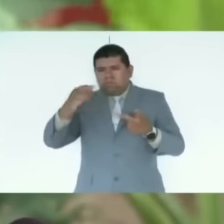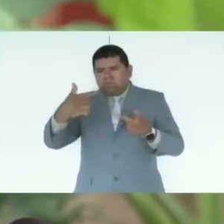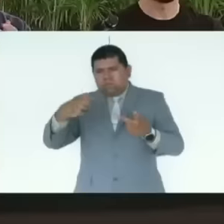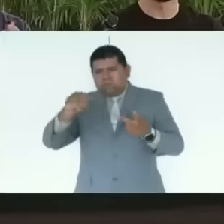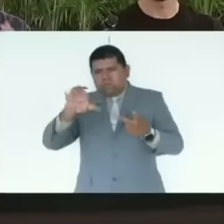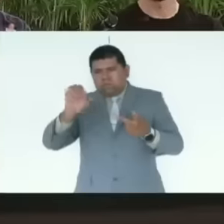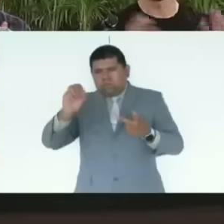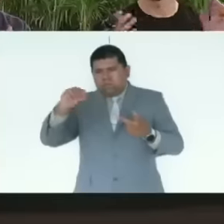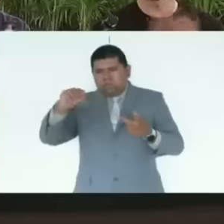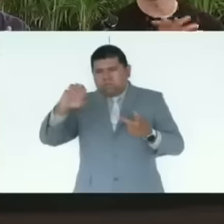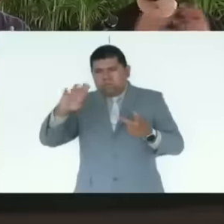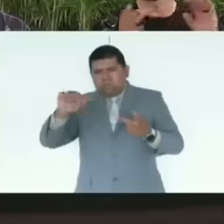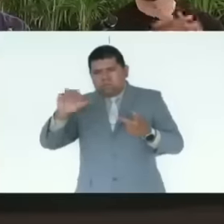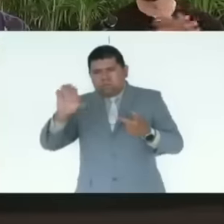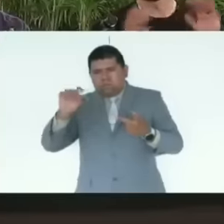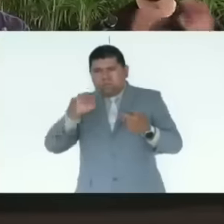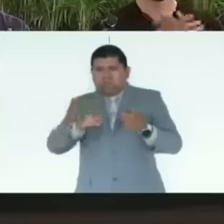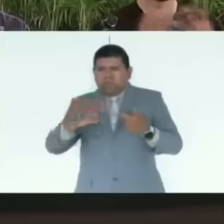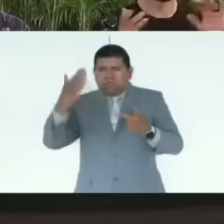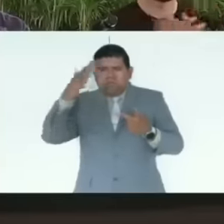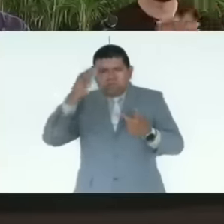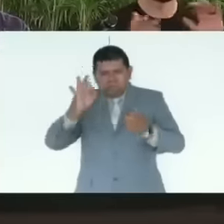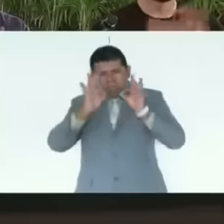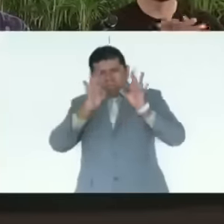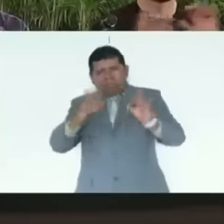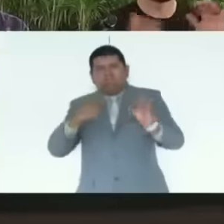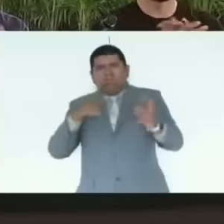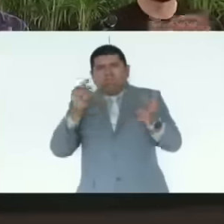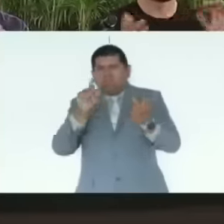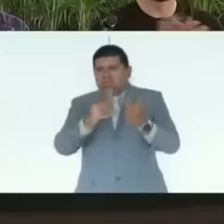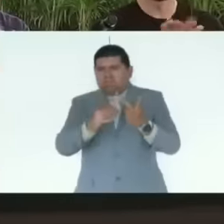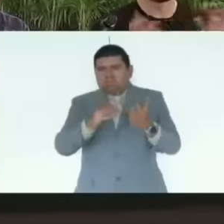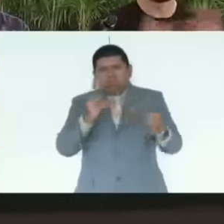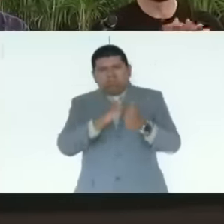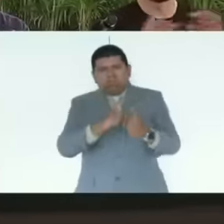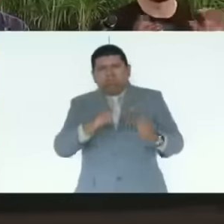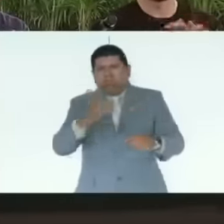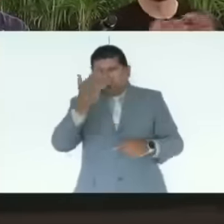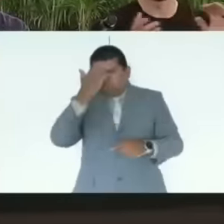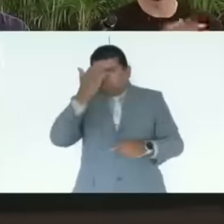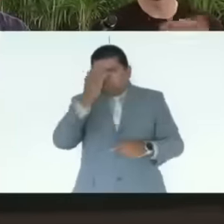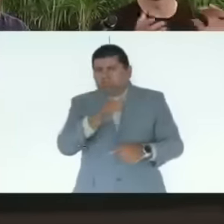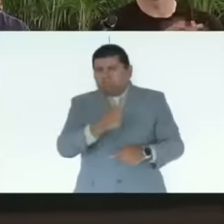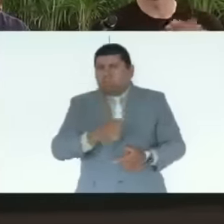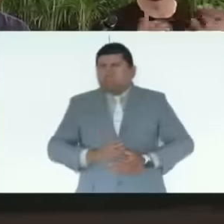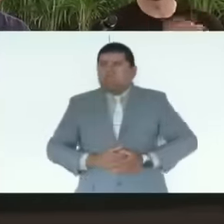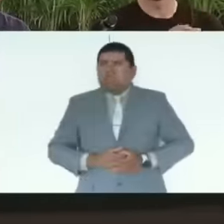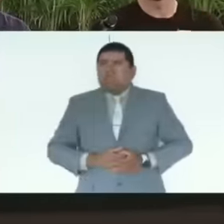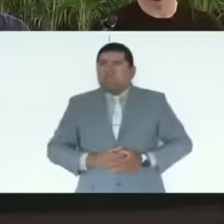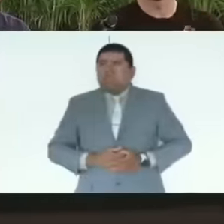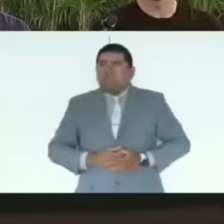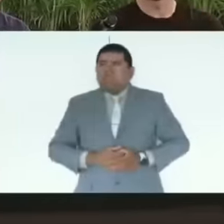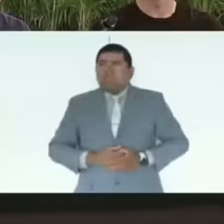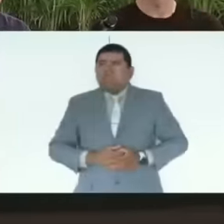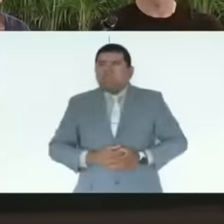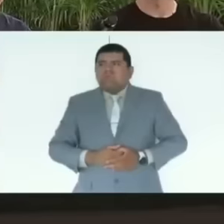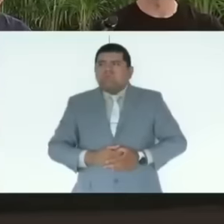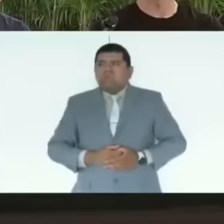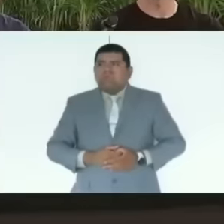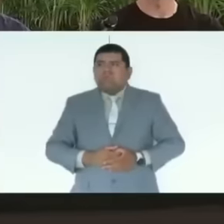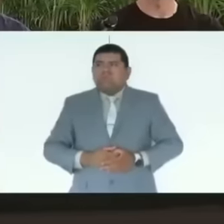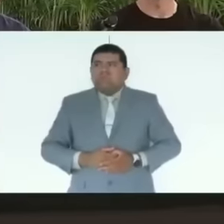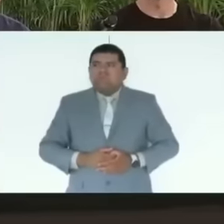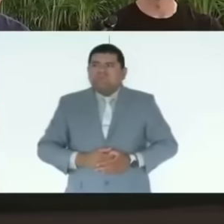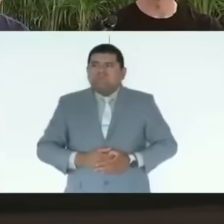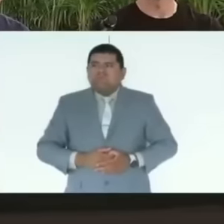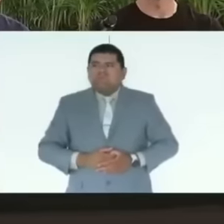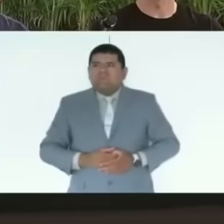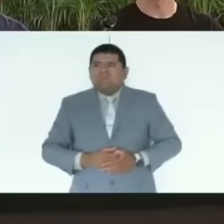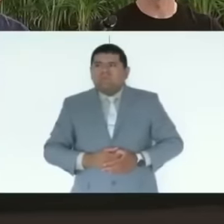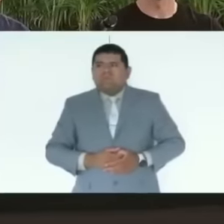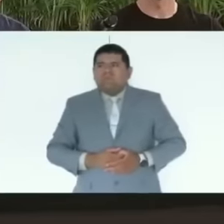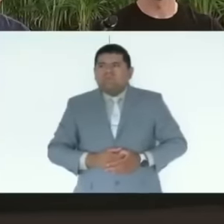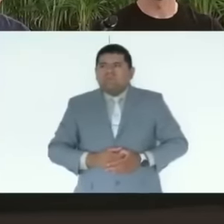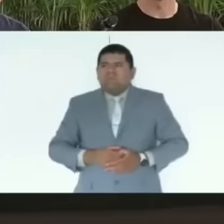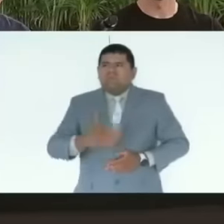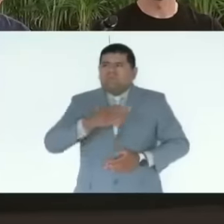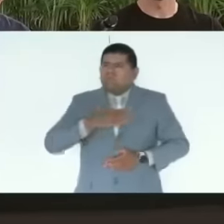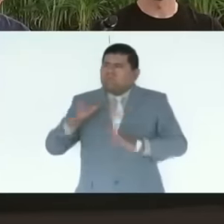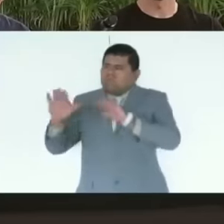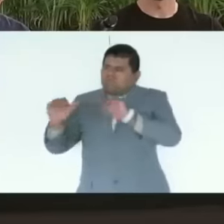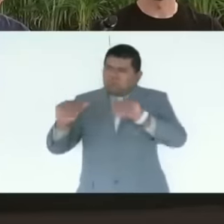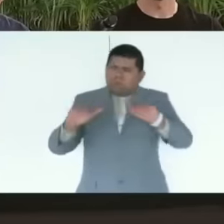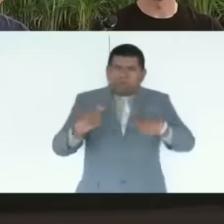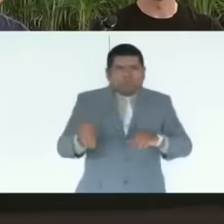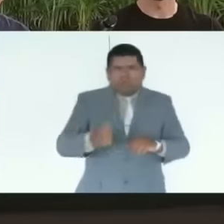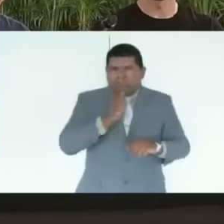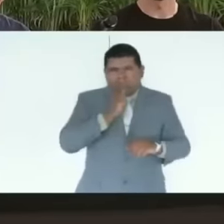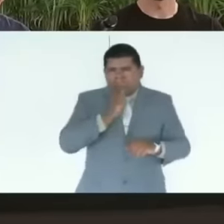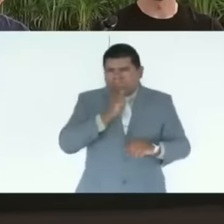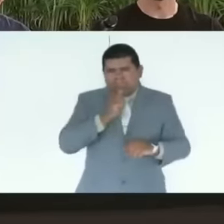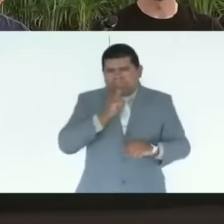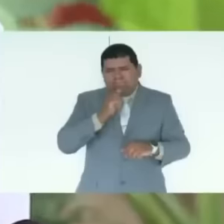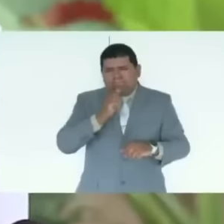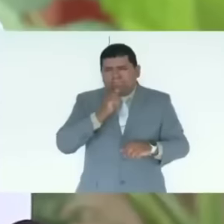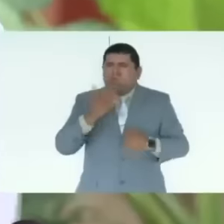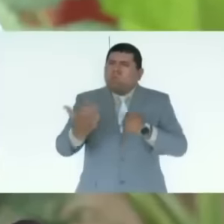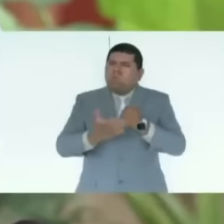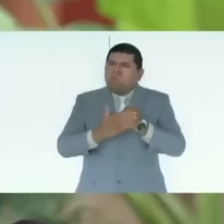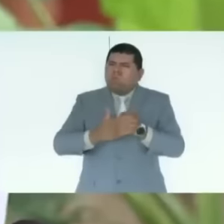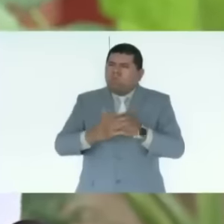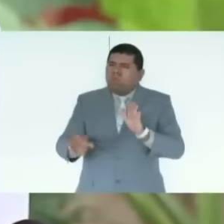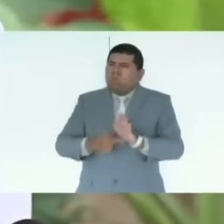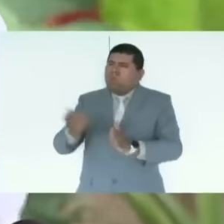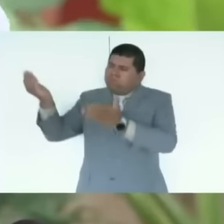Nayarit and I won't say goodbye because we are still going to return I will be once